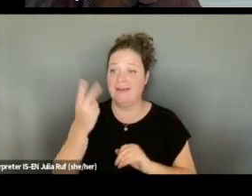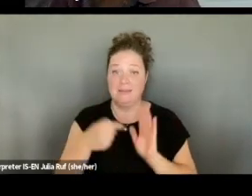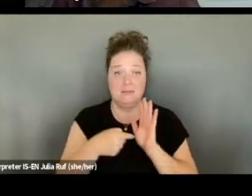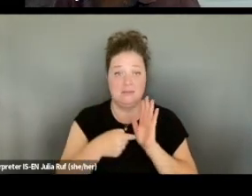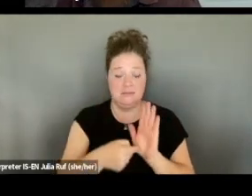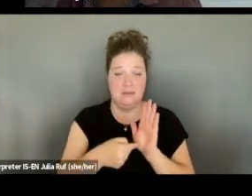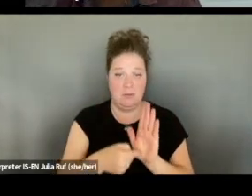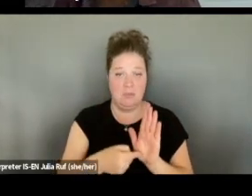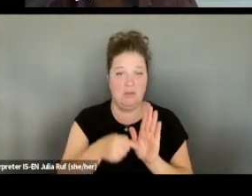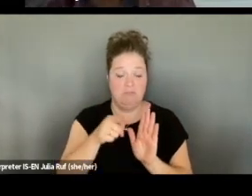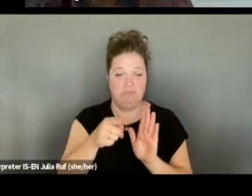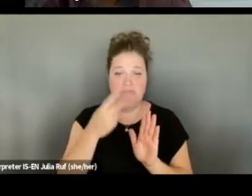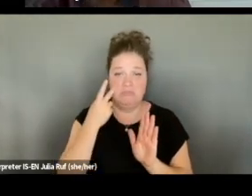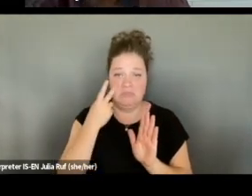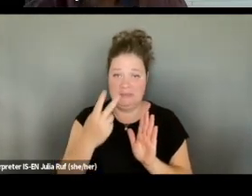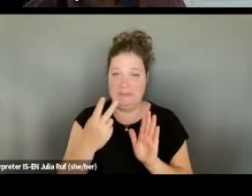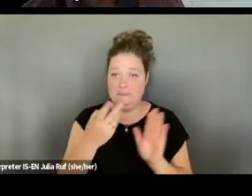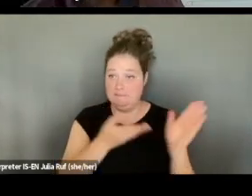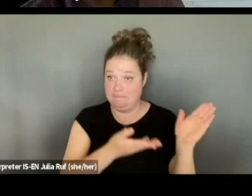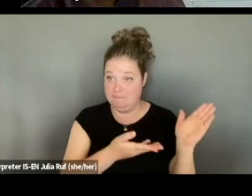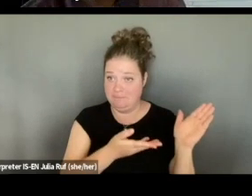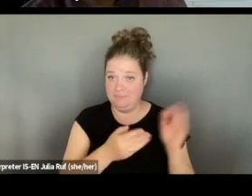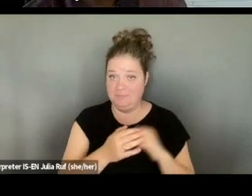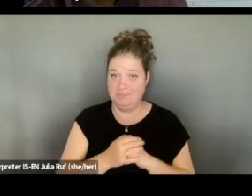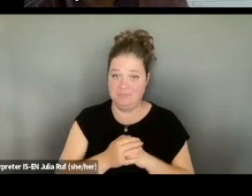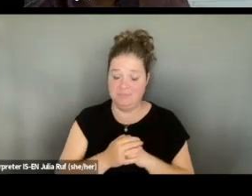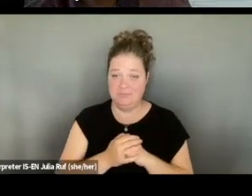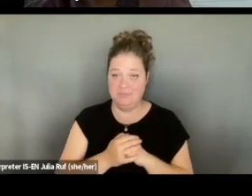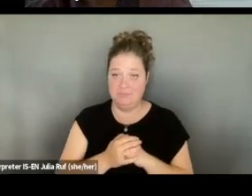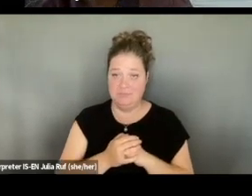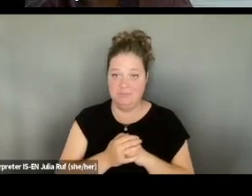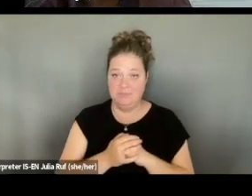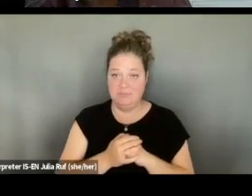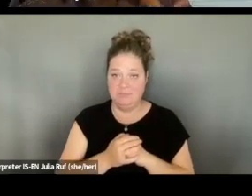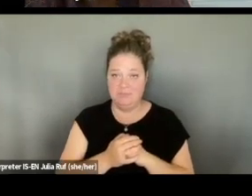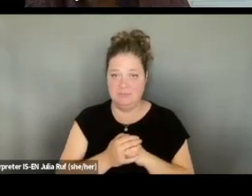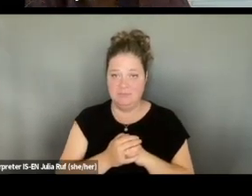is what we mentioned, to have more than